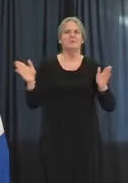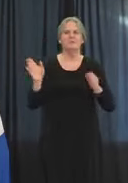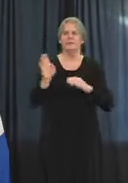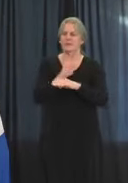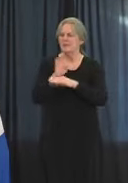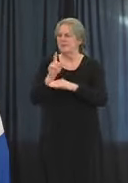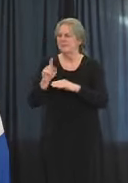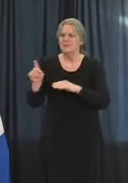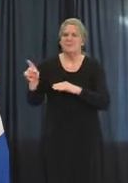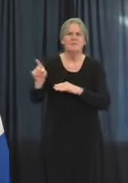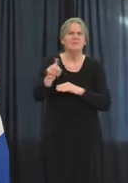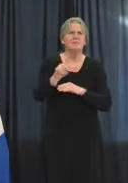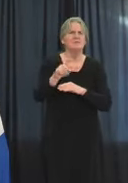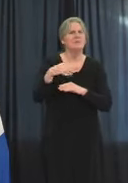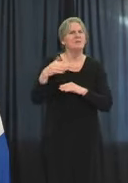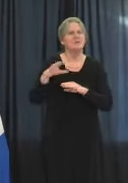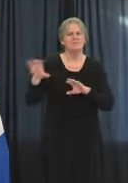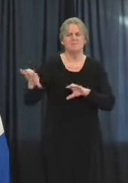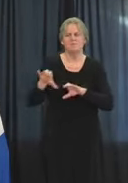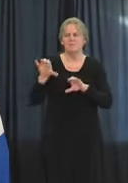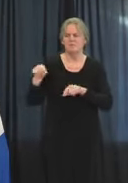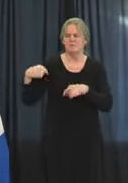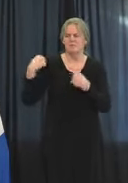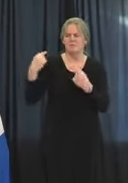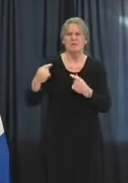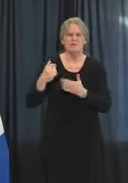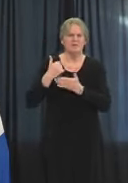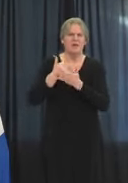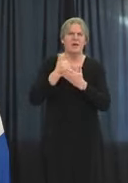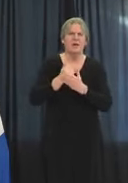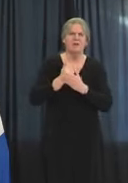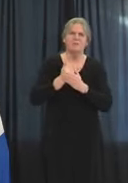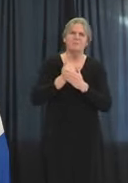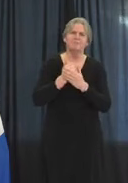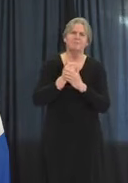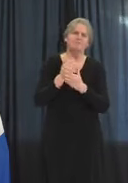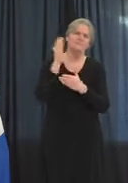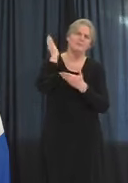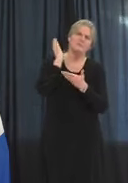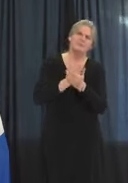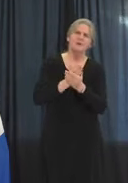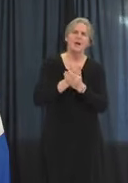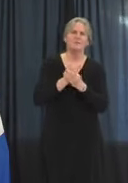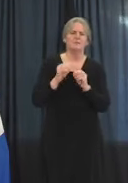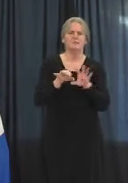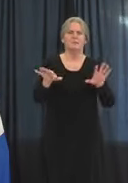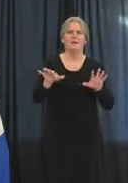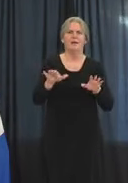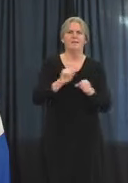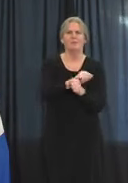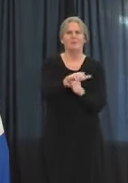Yukon businesses for doing what they have been doing to help stop the spread, and together,